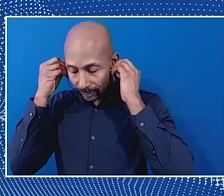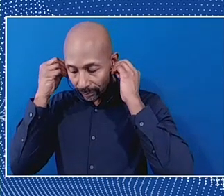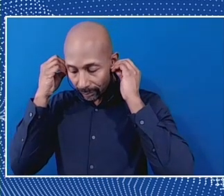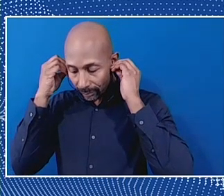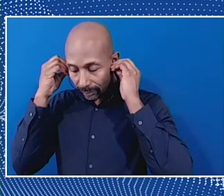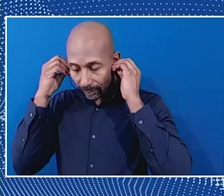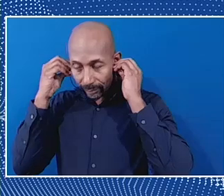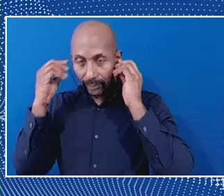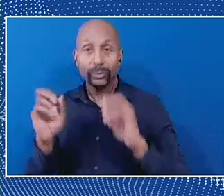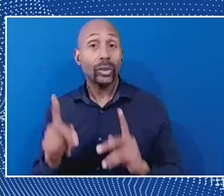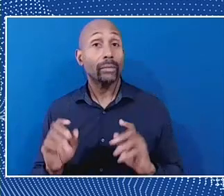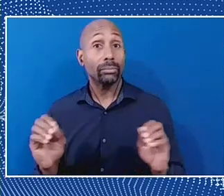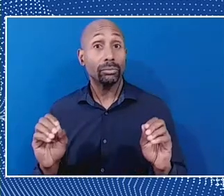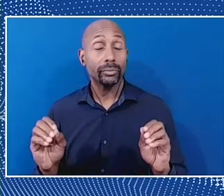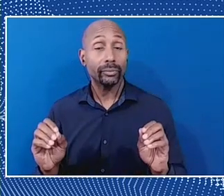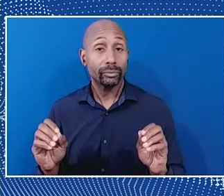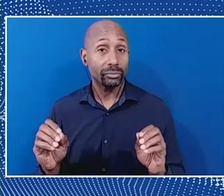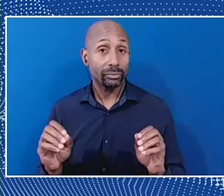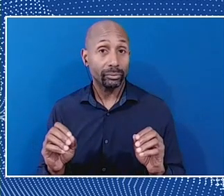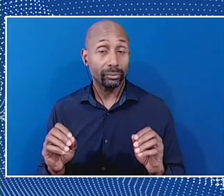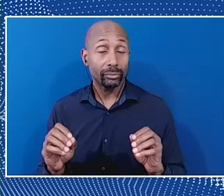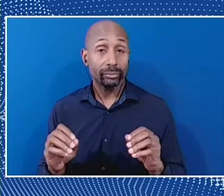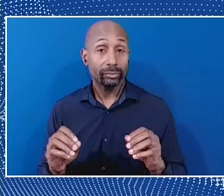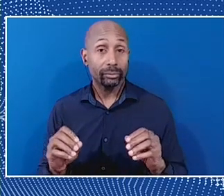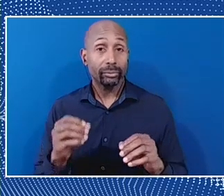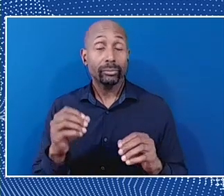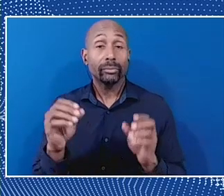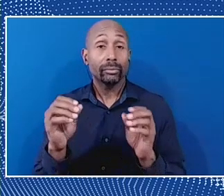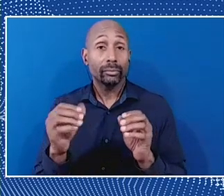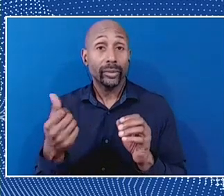discussion for purposes of clarification